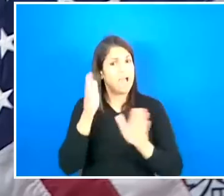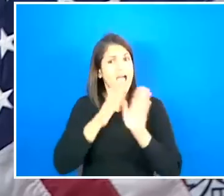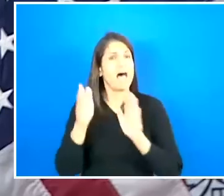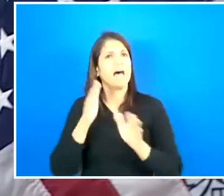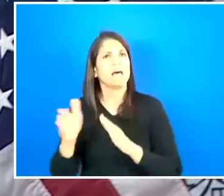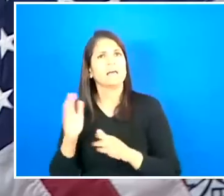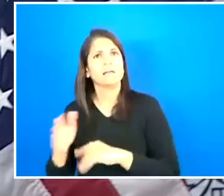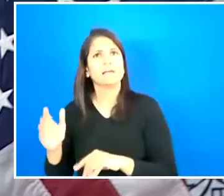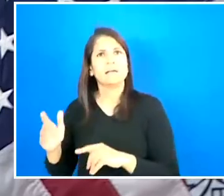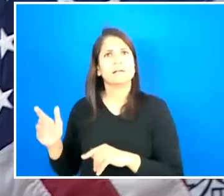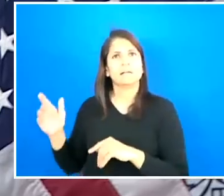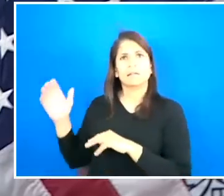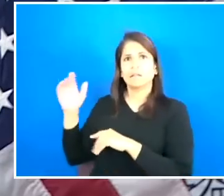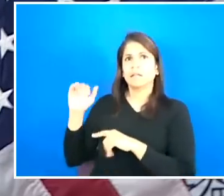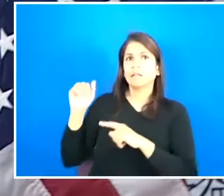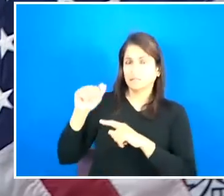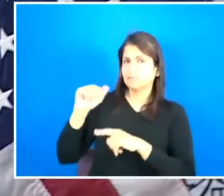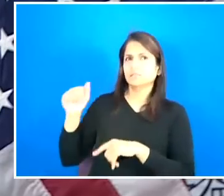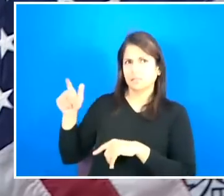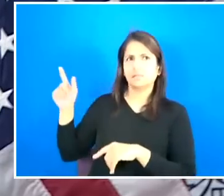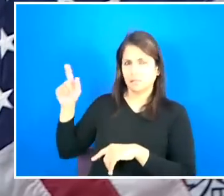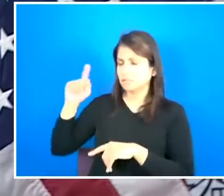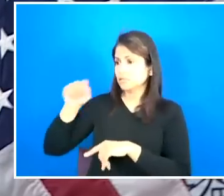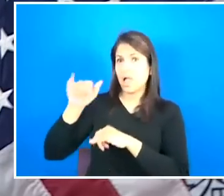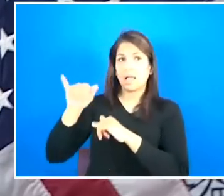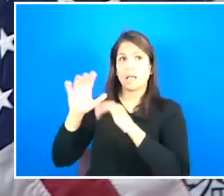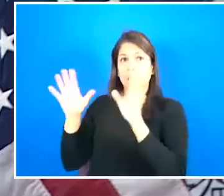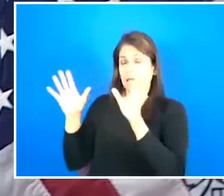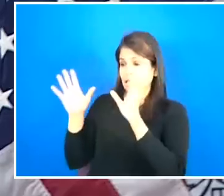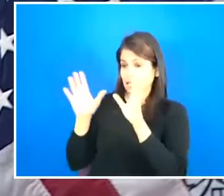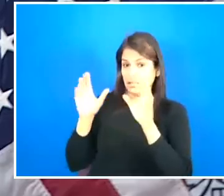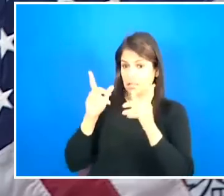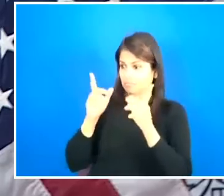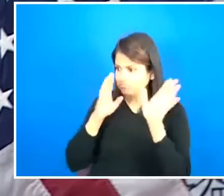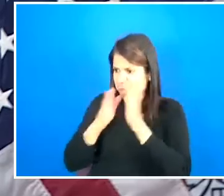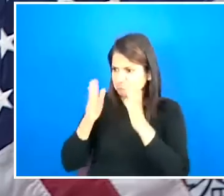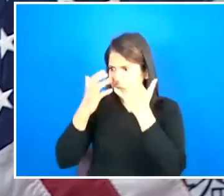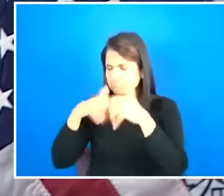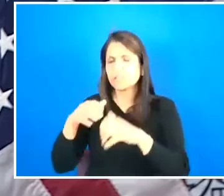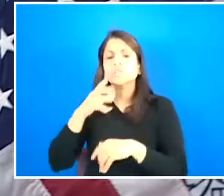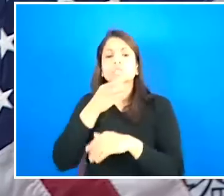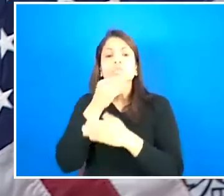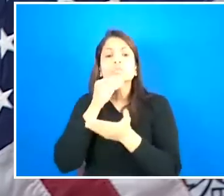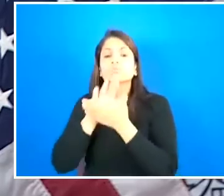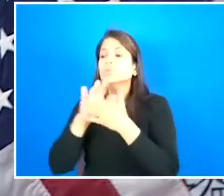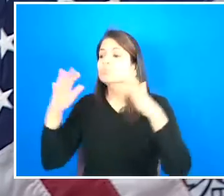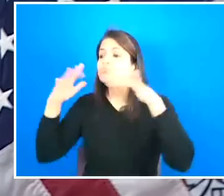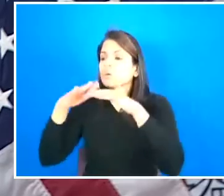INITIALLY THOUGHT SO I WANTED TO ASK YOU HOW YOU GUYS ARE INVESTIGATING THESE COMPLAINTS